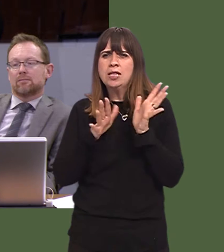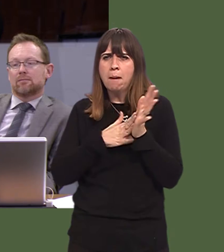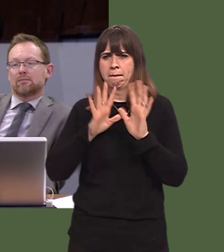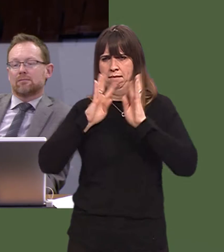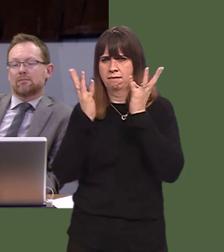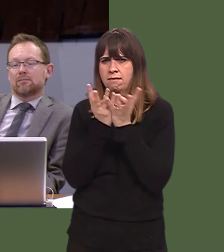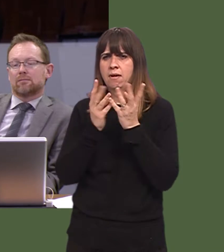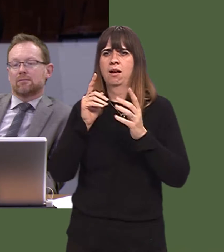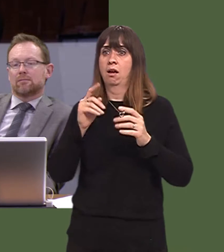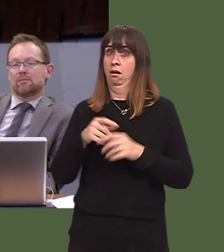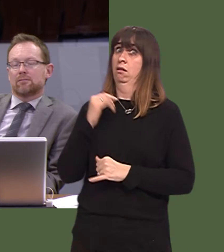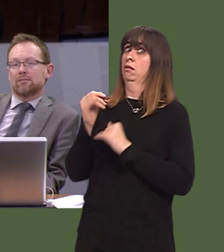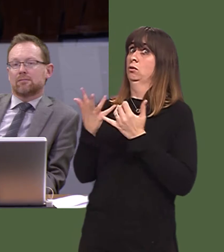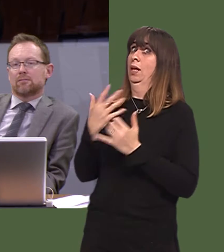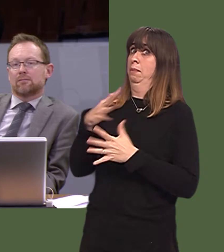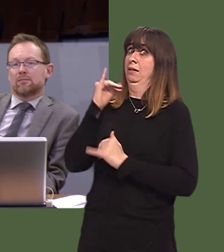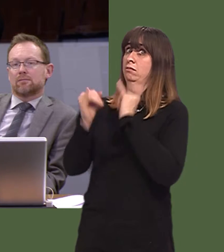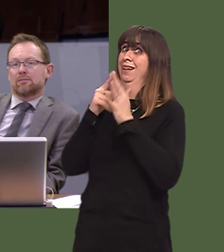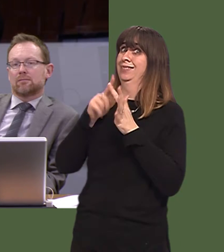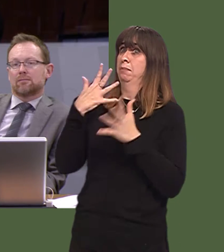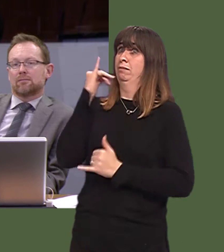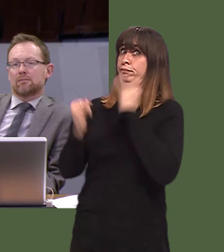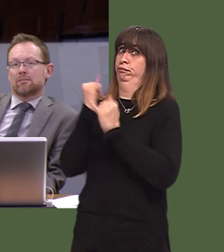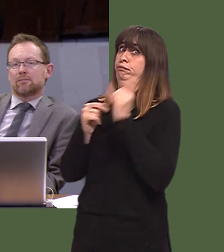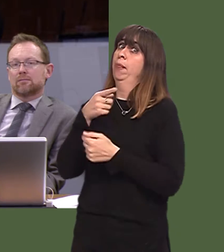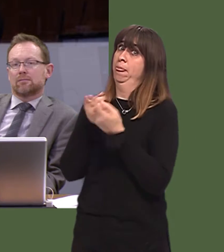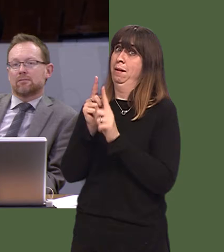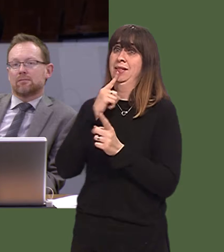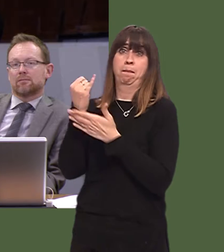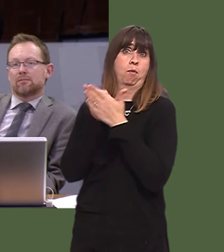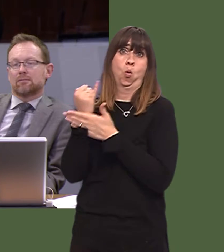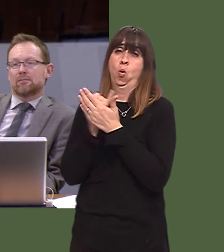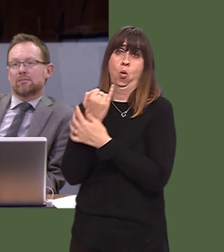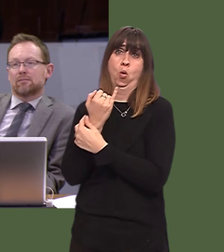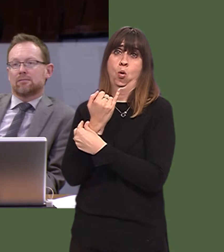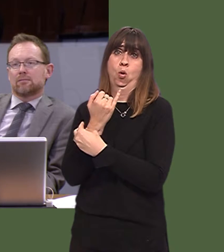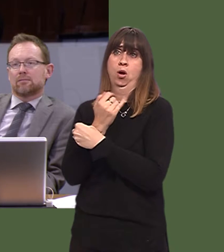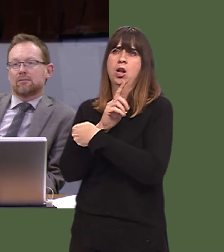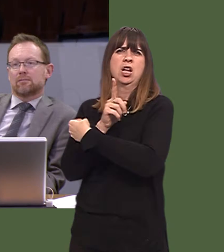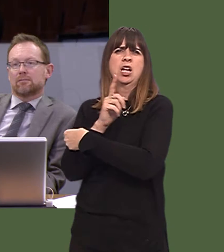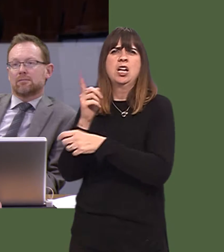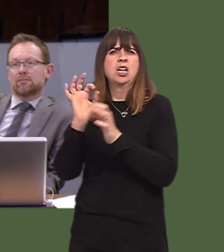in for special criticism today from Estyn, showing that thereís poor performance there with collaborative working.